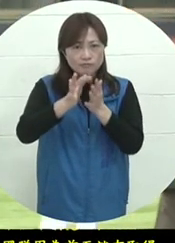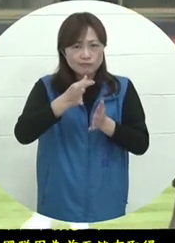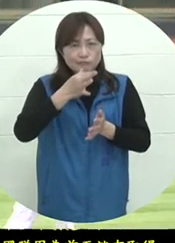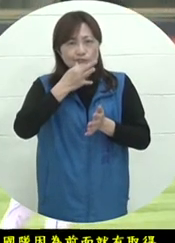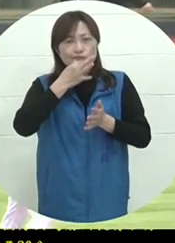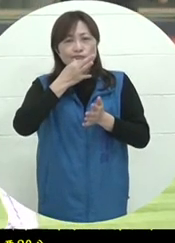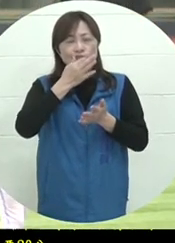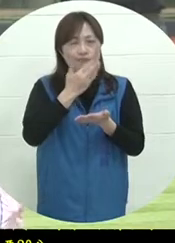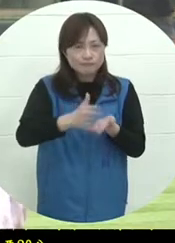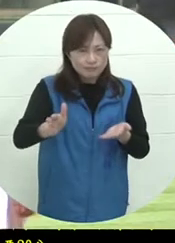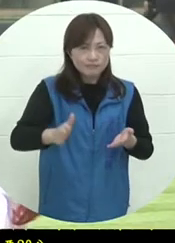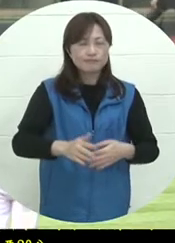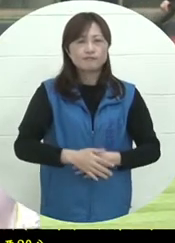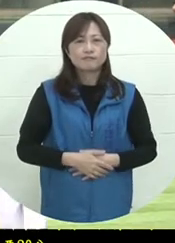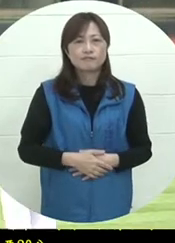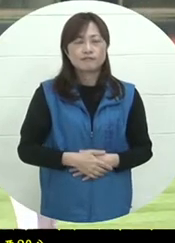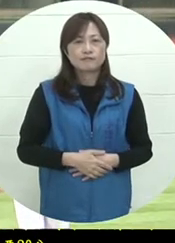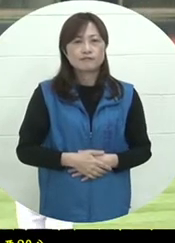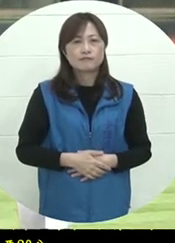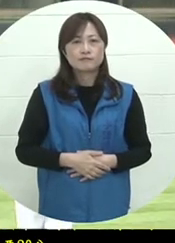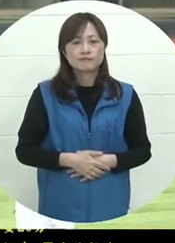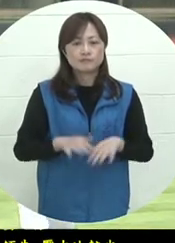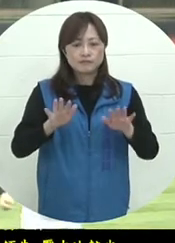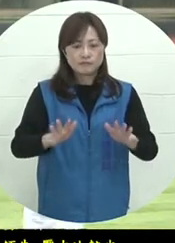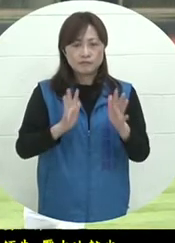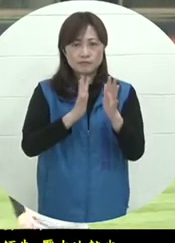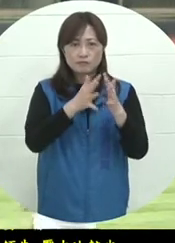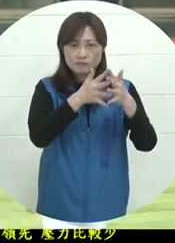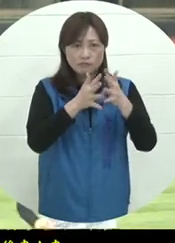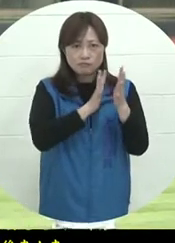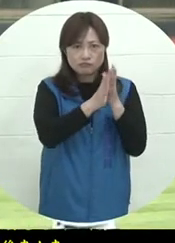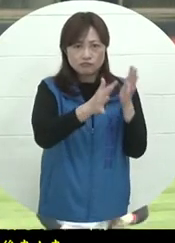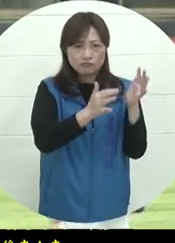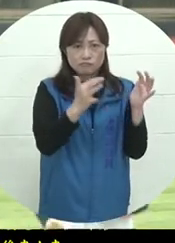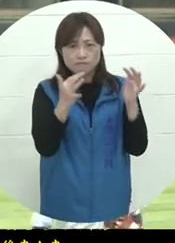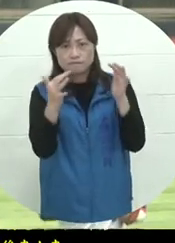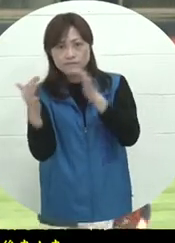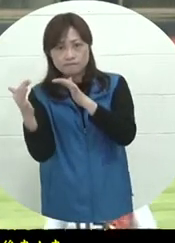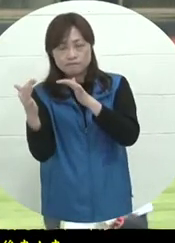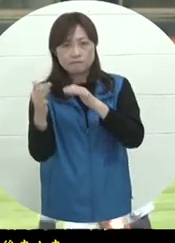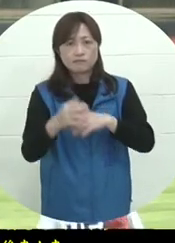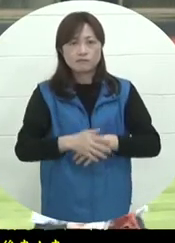Today, in fact, based on the attack of the US team, we can also say that the score is good.